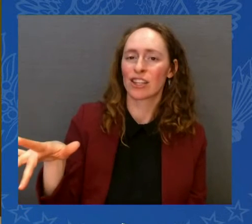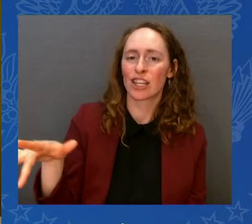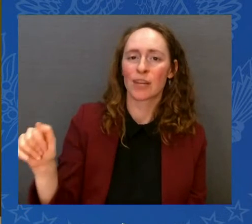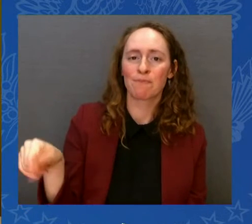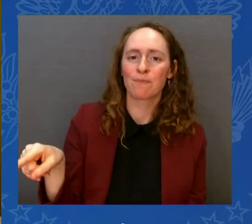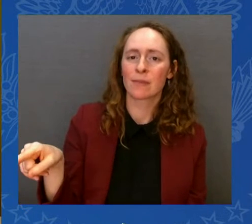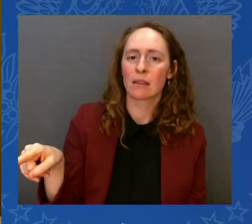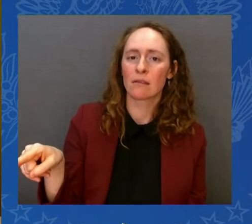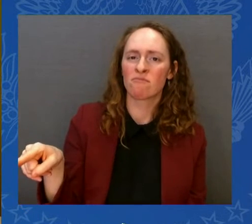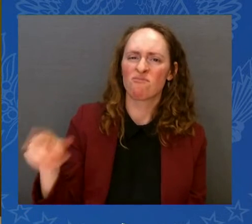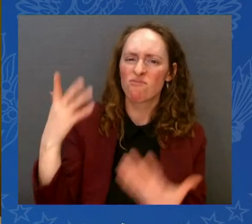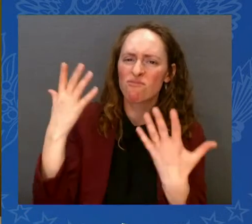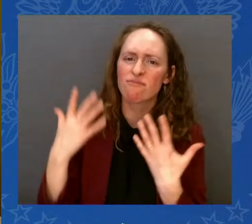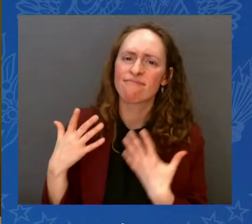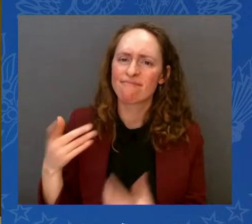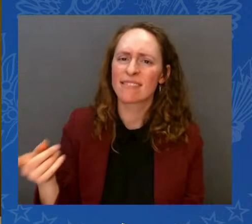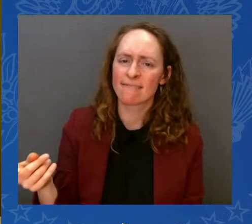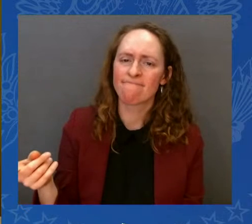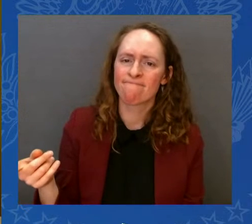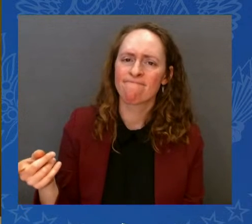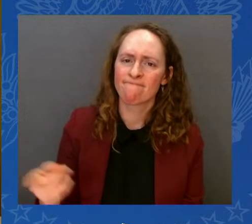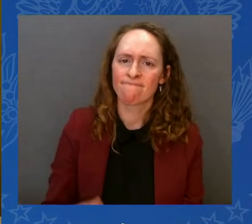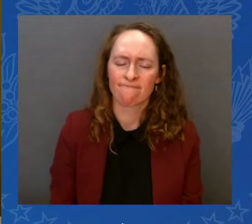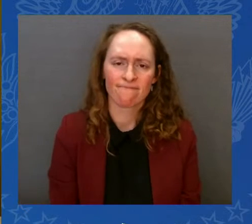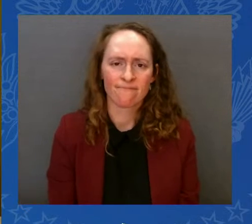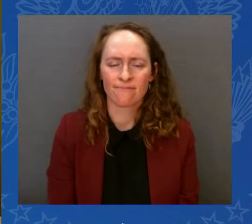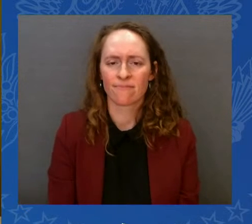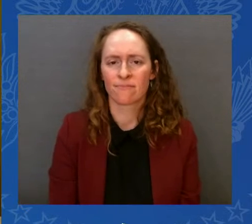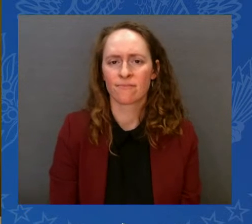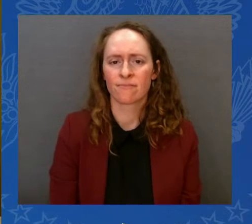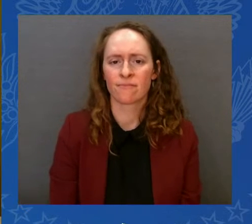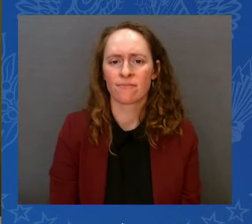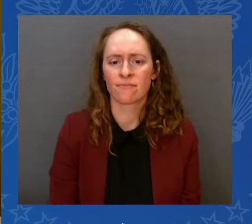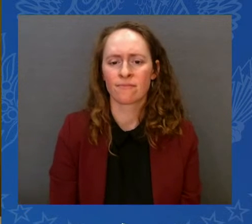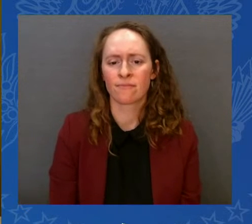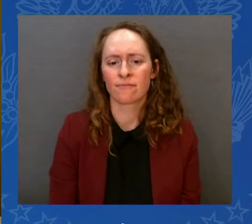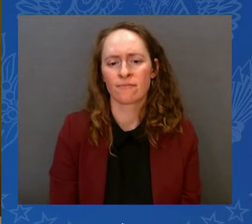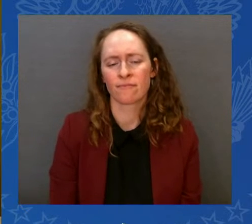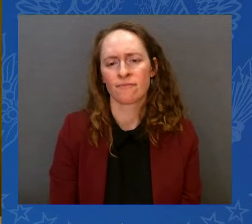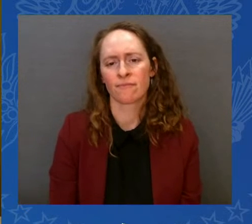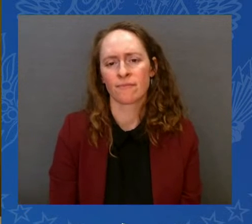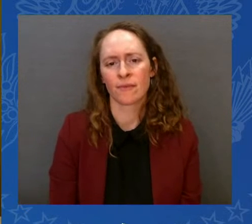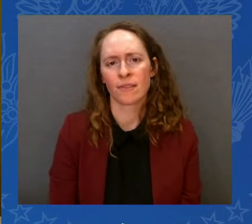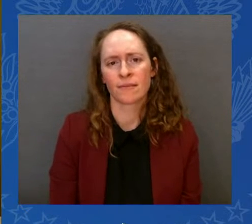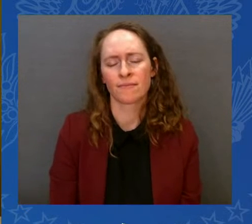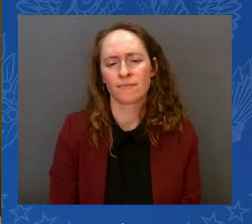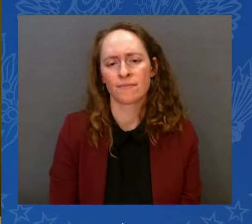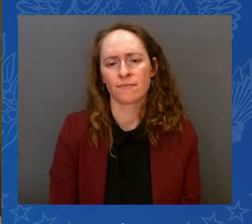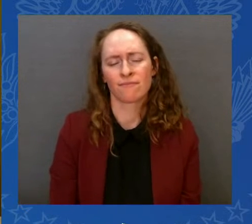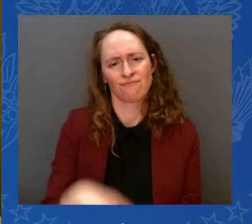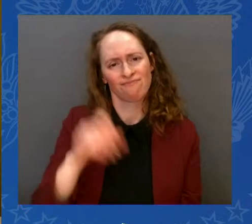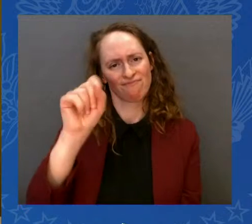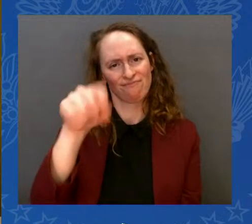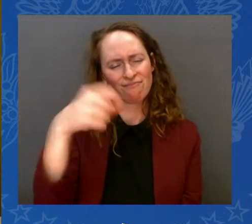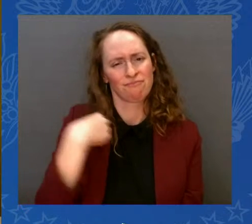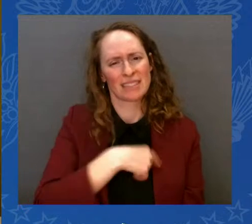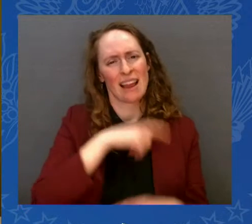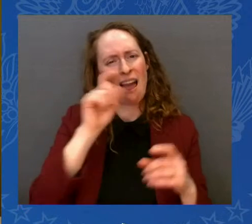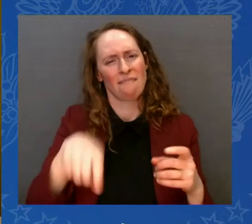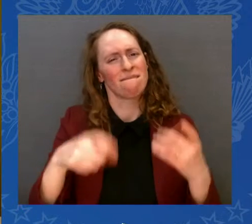to move in a significant way to deal with the mental health problems, and they're real. And we knew it wasn't enough,